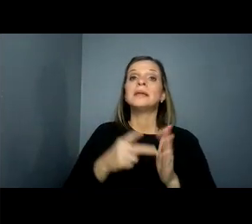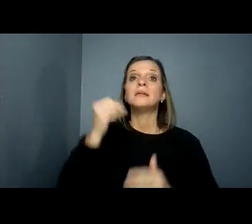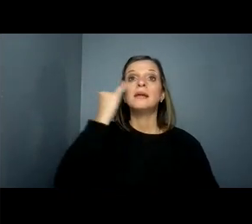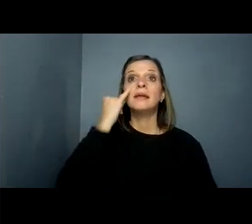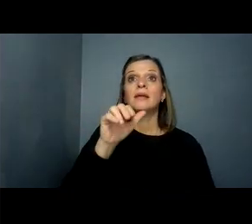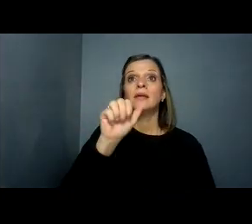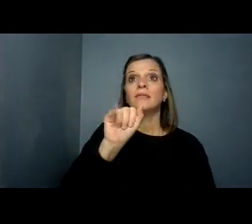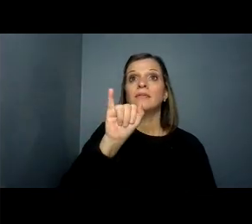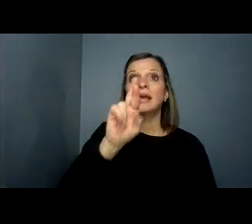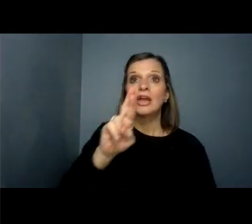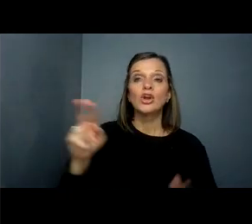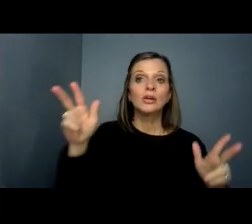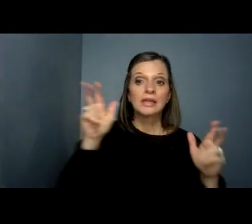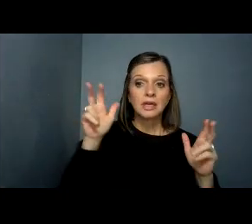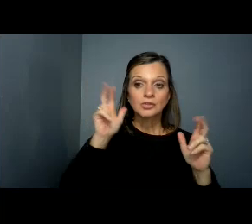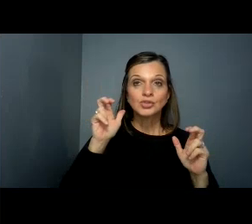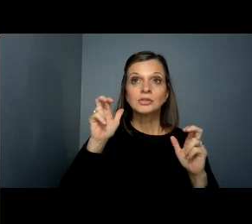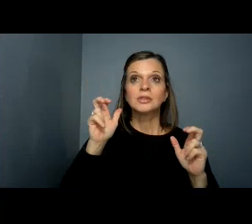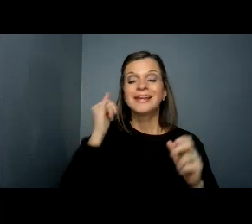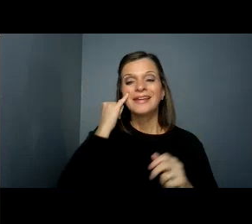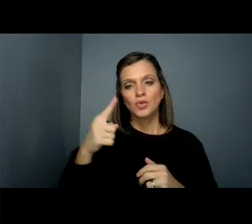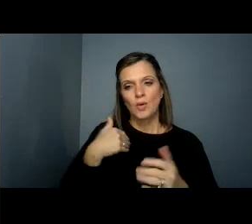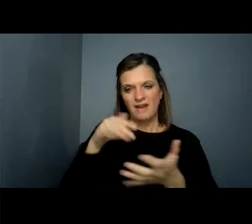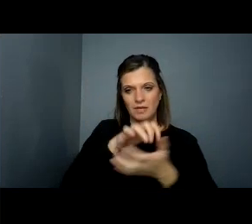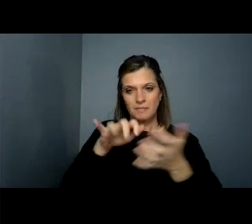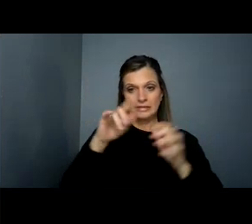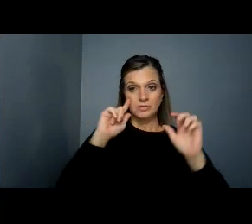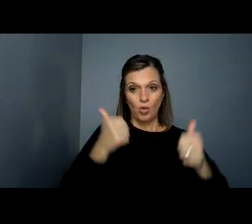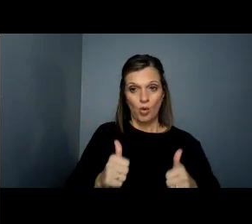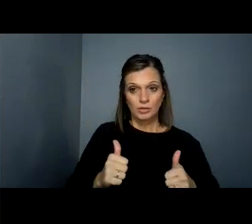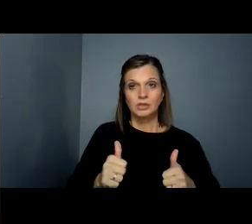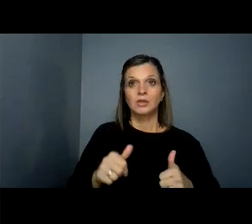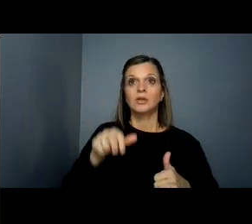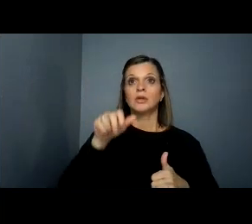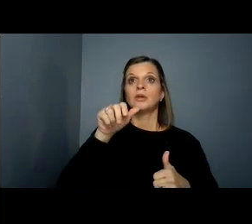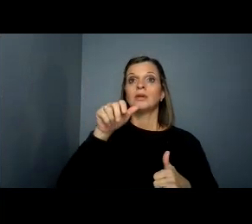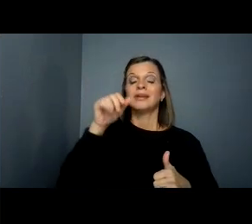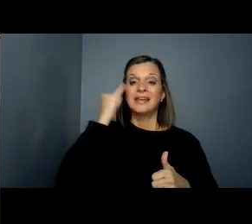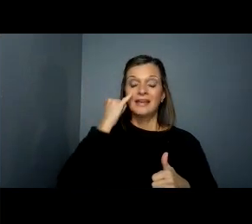if if you got a mixed loss that air conduction, if it gets fixed it will go back to what?